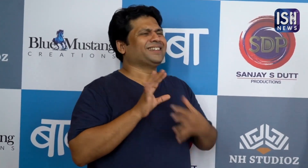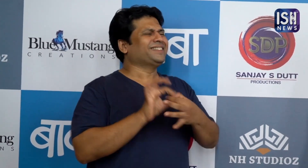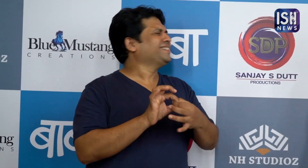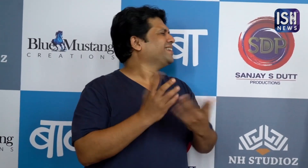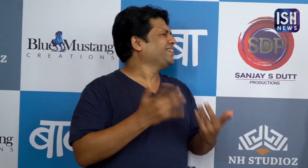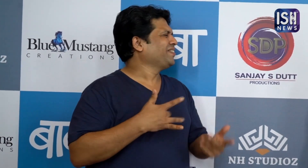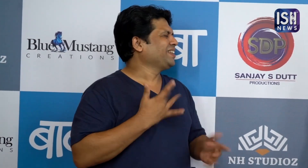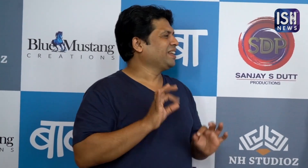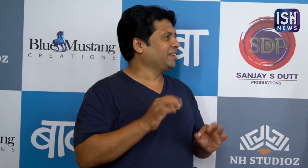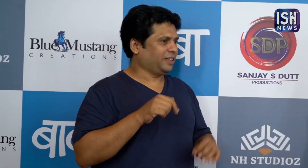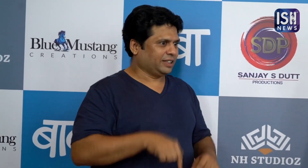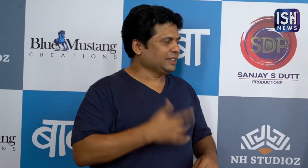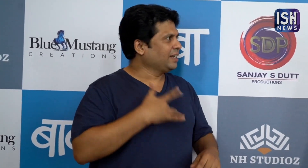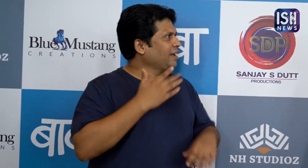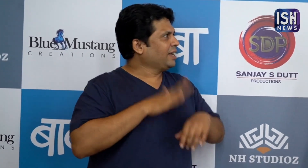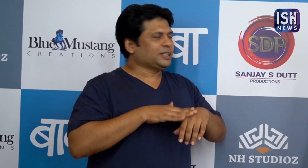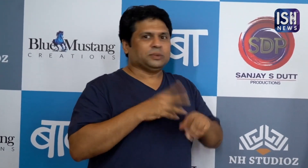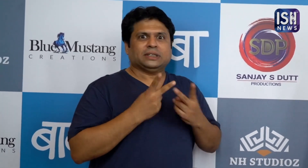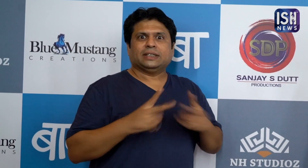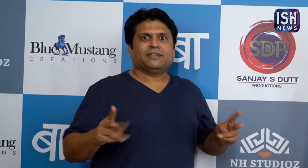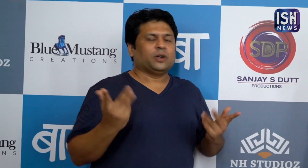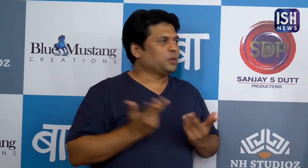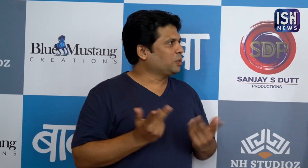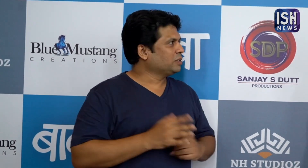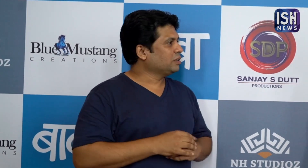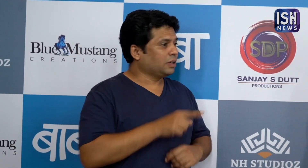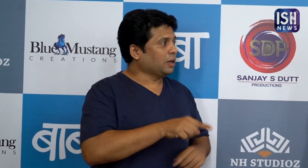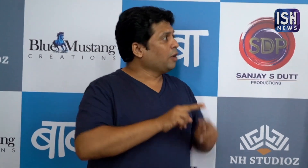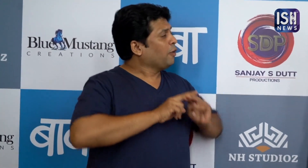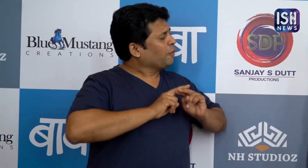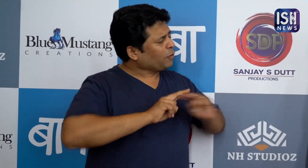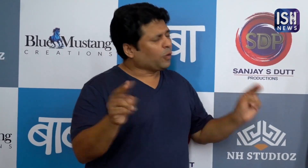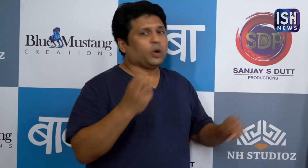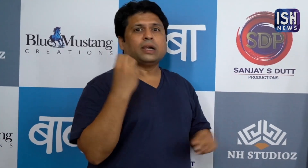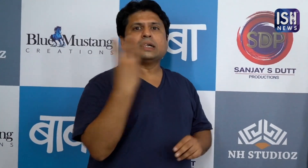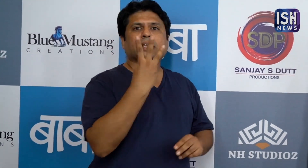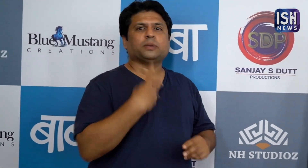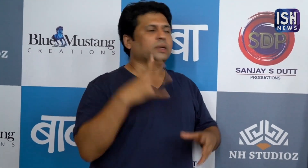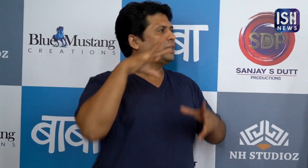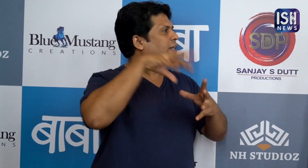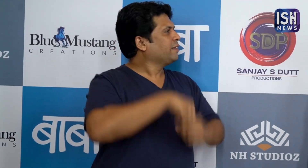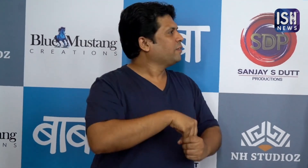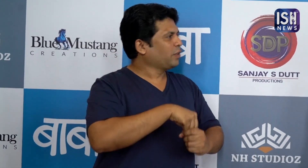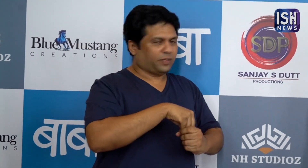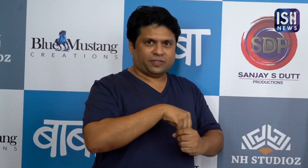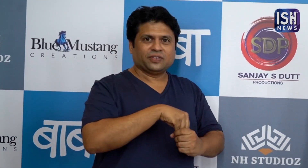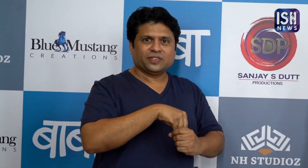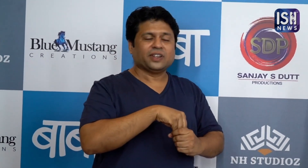I never felt any connection. This time my experience was different. Why? Here I was invovled for all the three months.